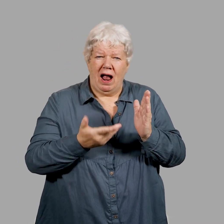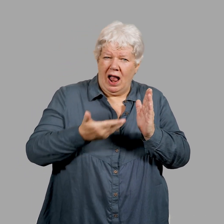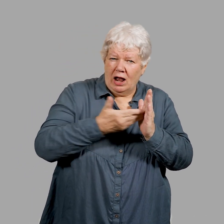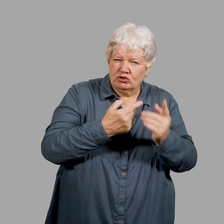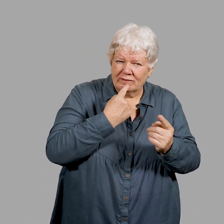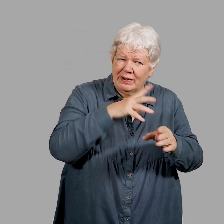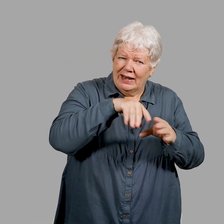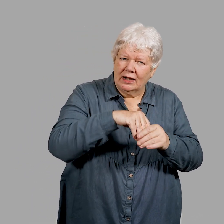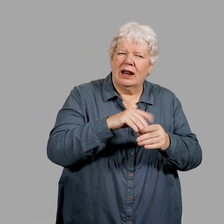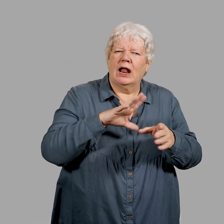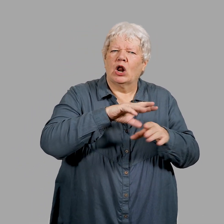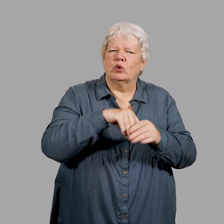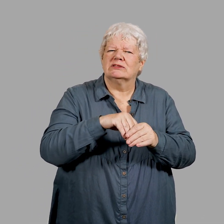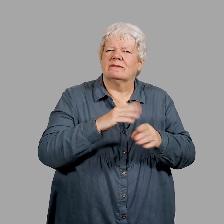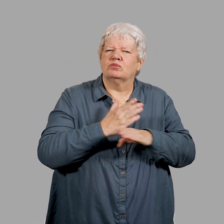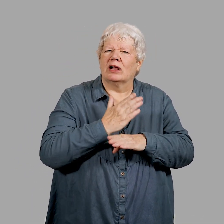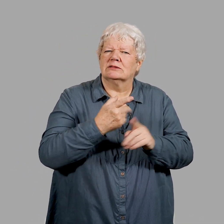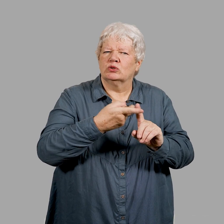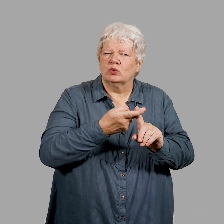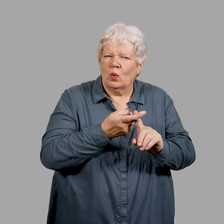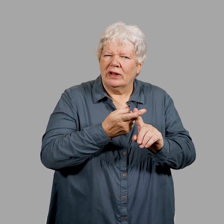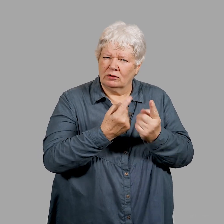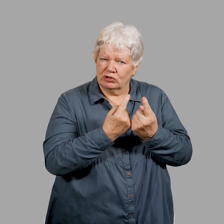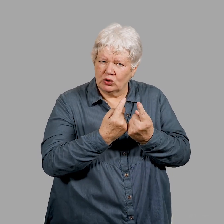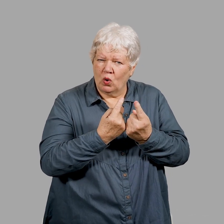additional content in our Inclusive Practice Toolkit resource, etc